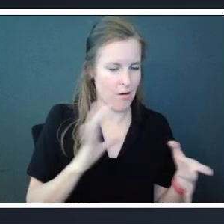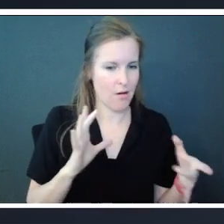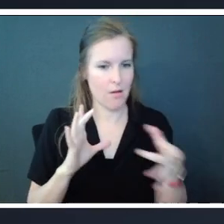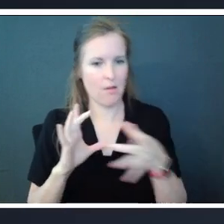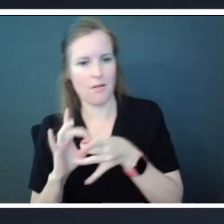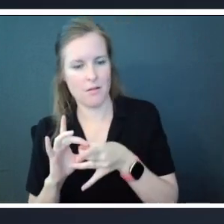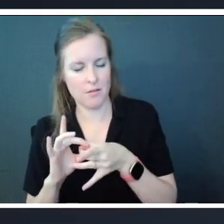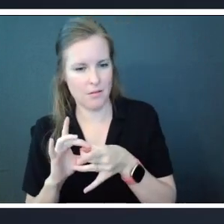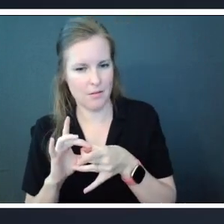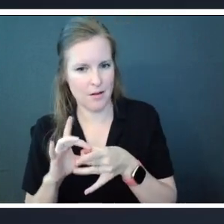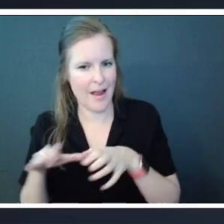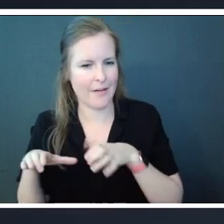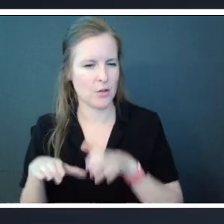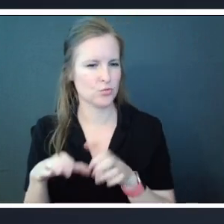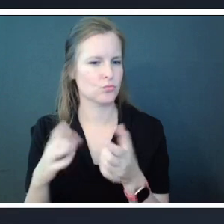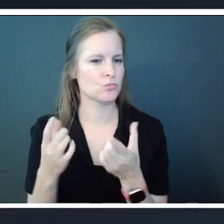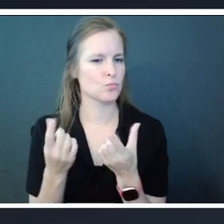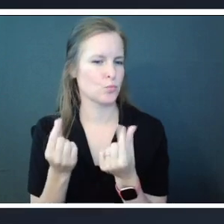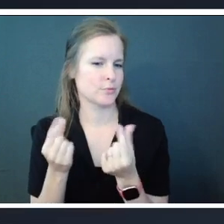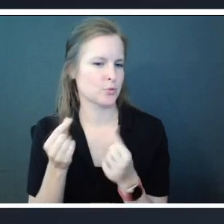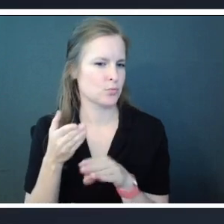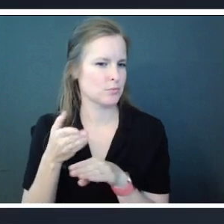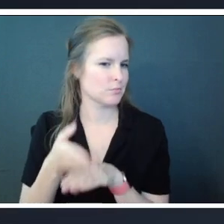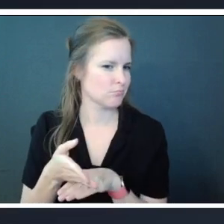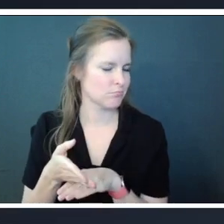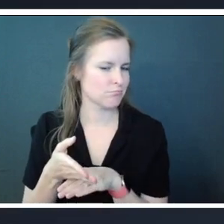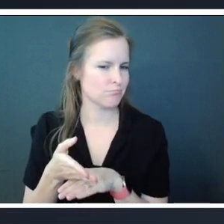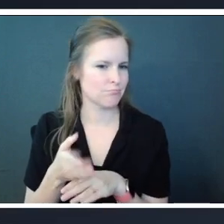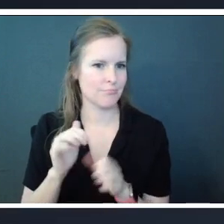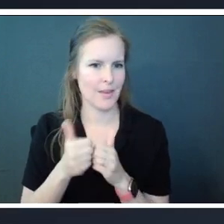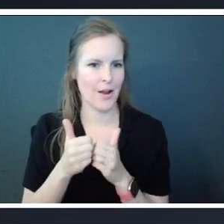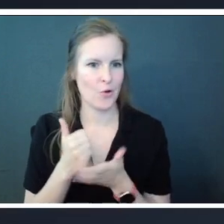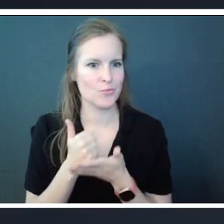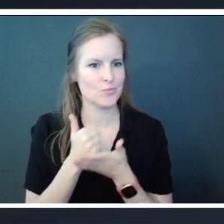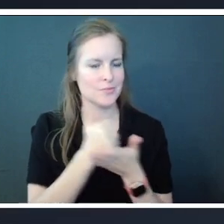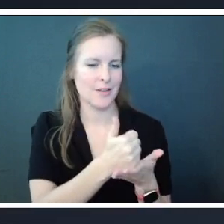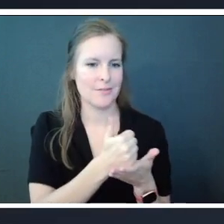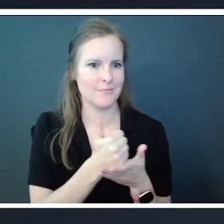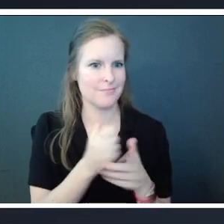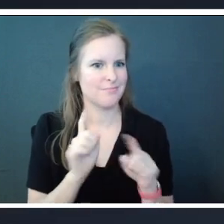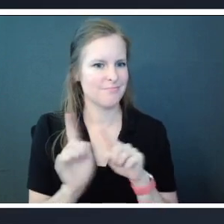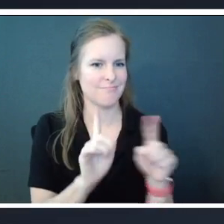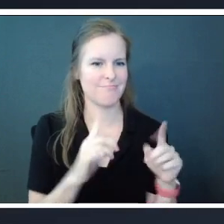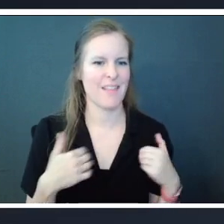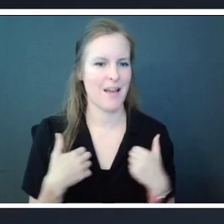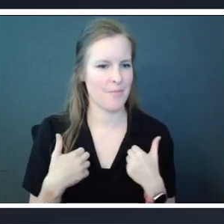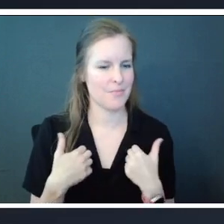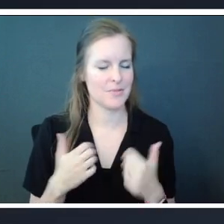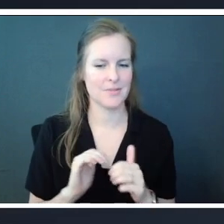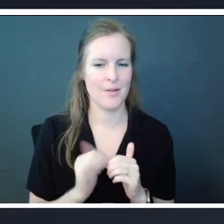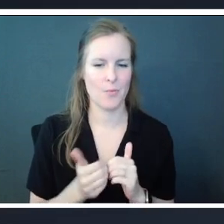see there. Teaching them actions they can do to help save endangered species. Alright, next.